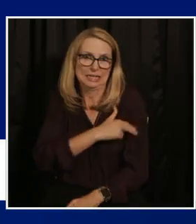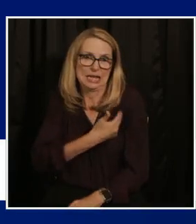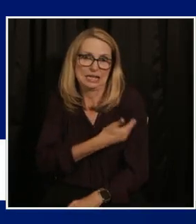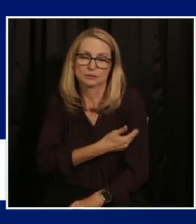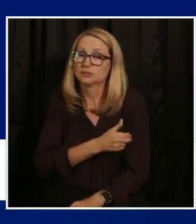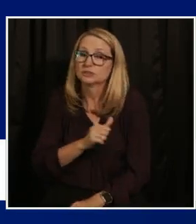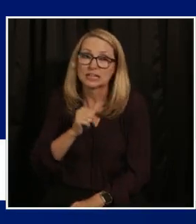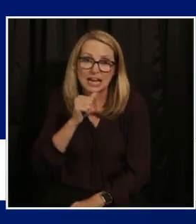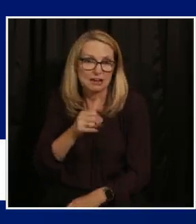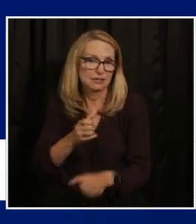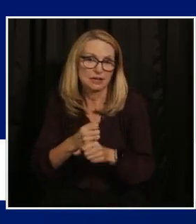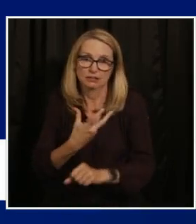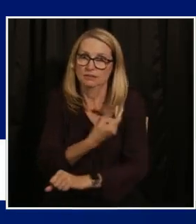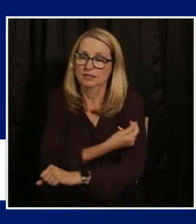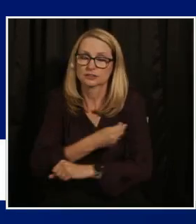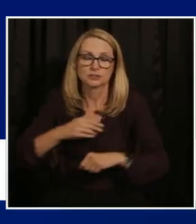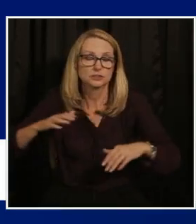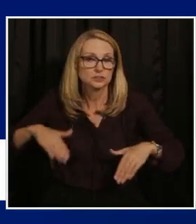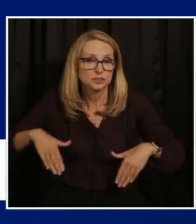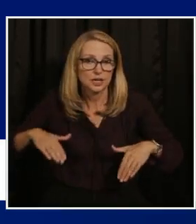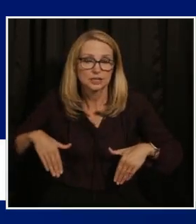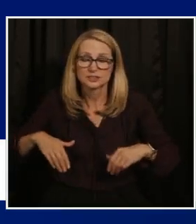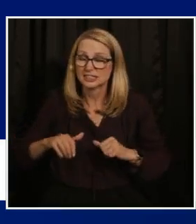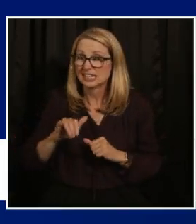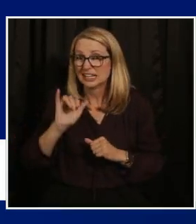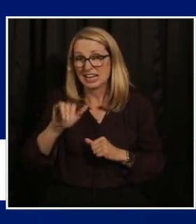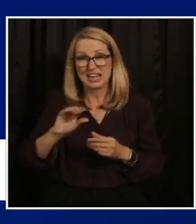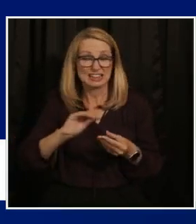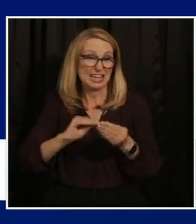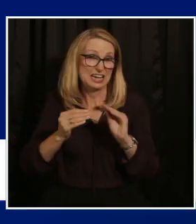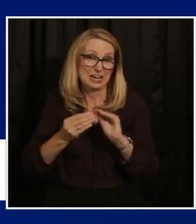of hospitalization and death in the state continues to be among the unvaccinated population